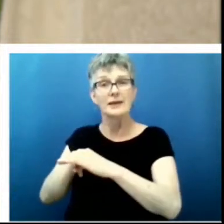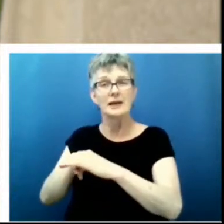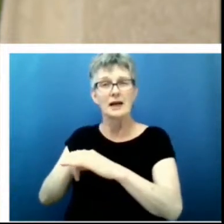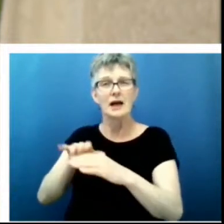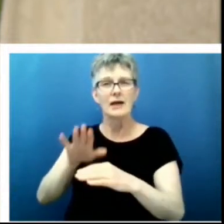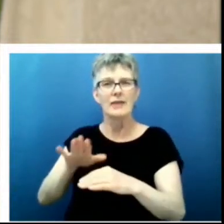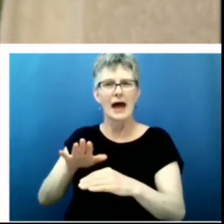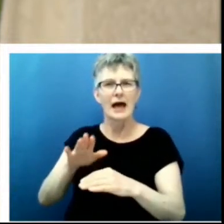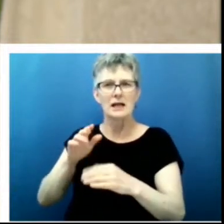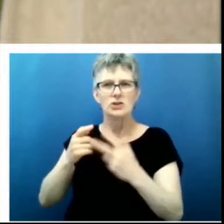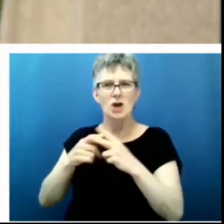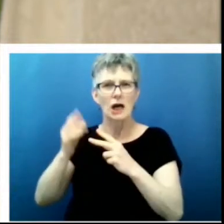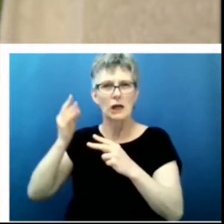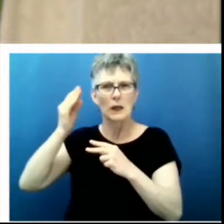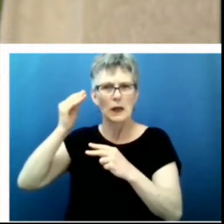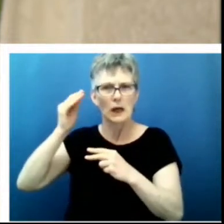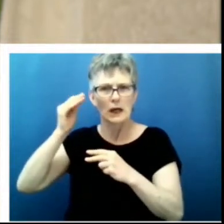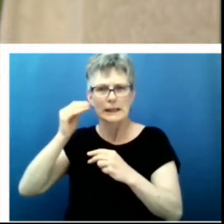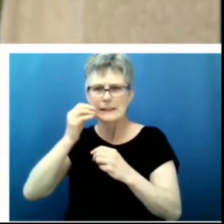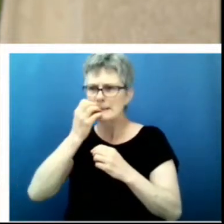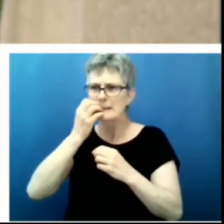Oh, what am I gonna do tomorrow? Oh, I hope that thing doesn't happen.